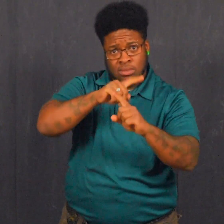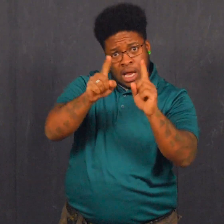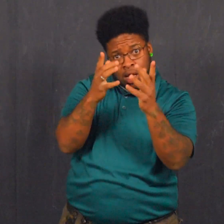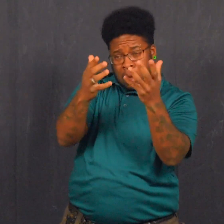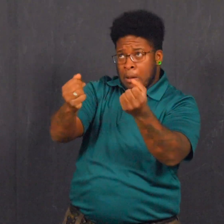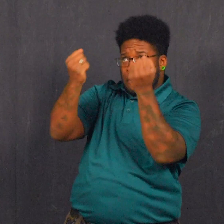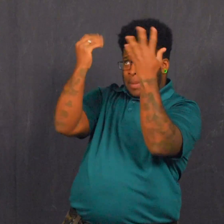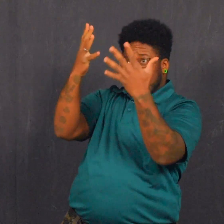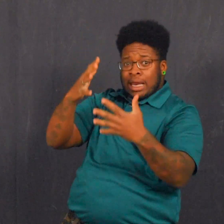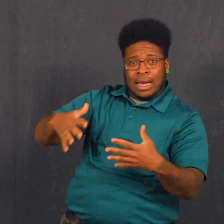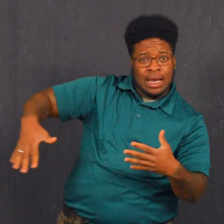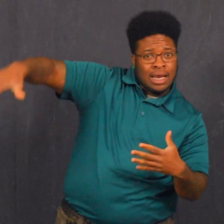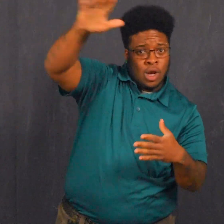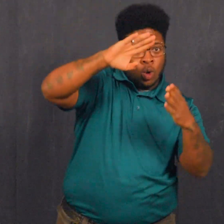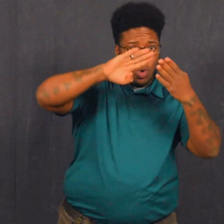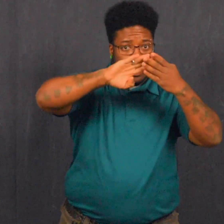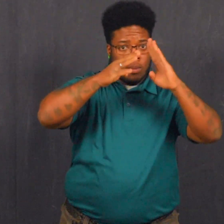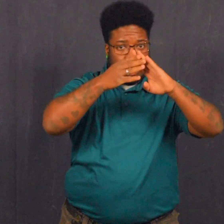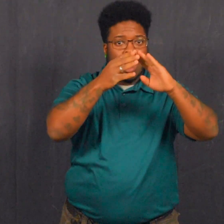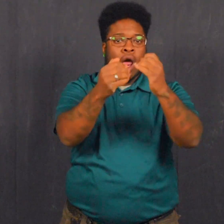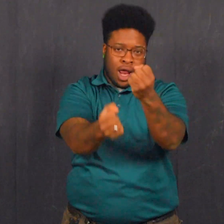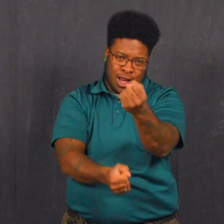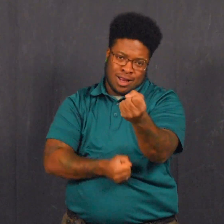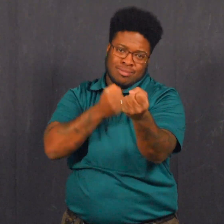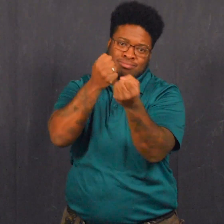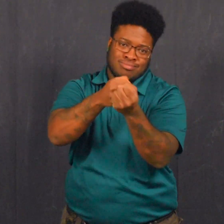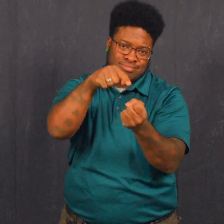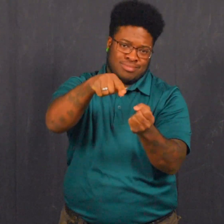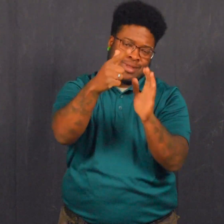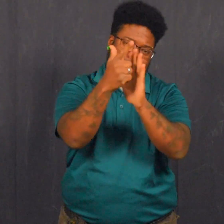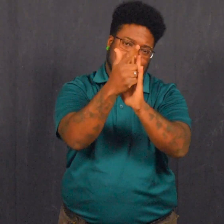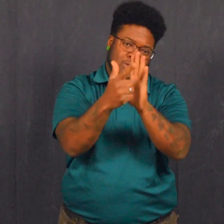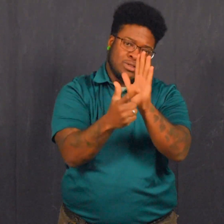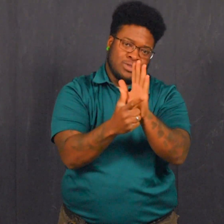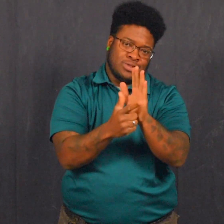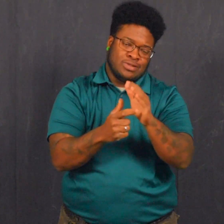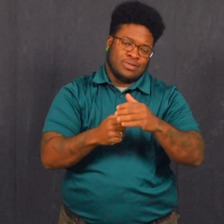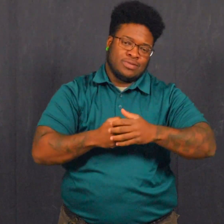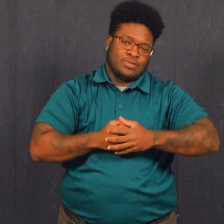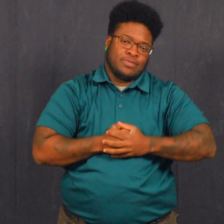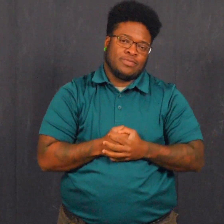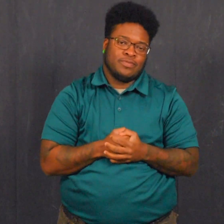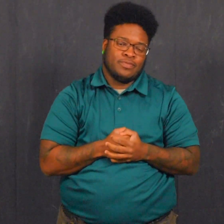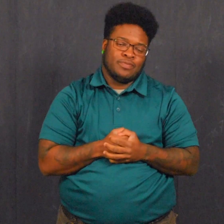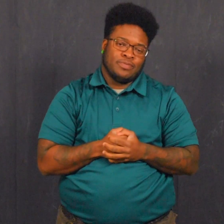but know many in the community were supportive of this legislation.